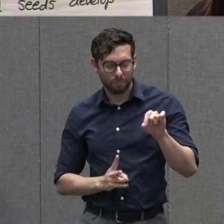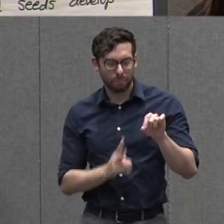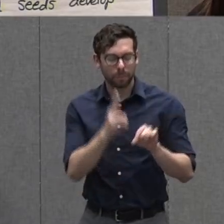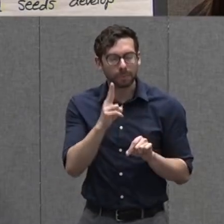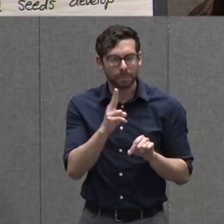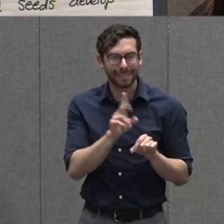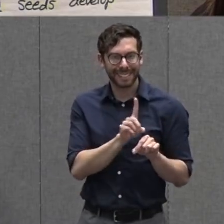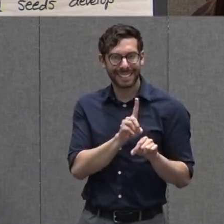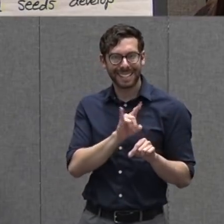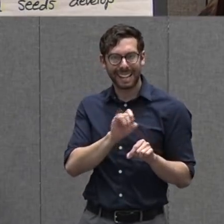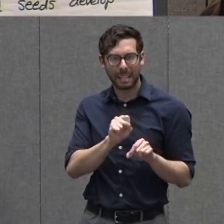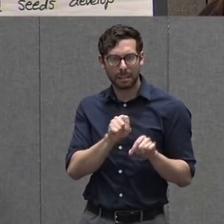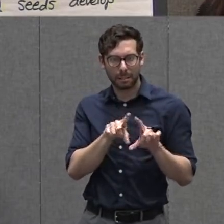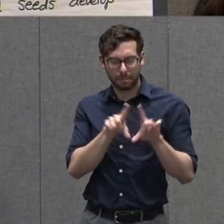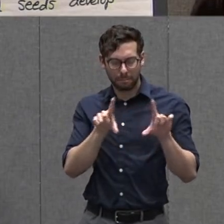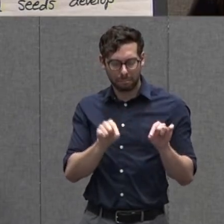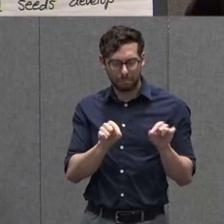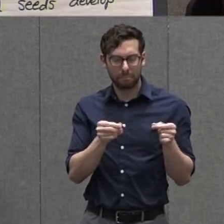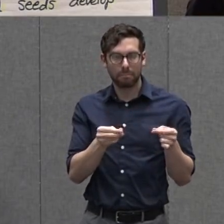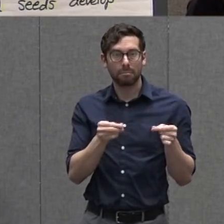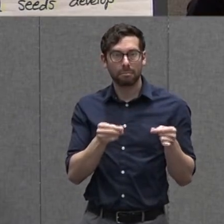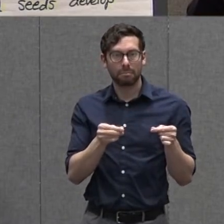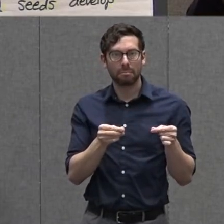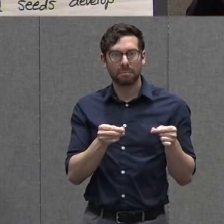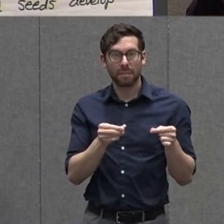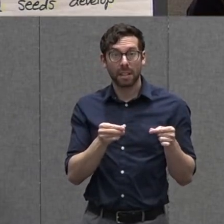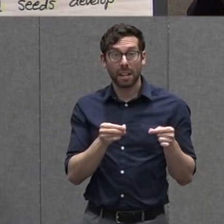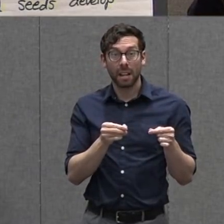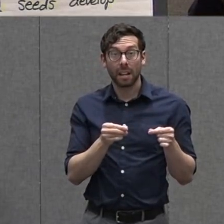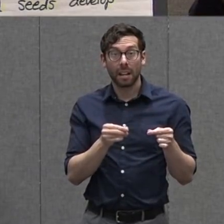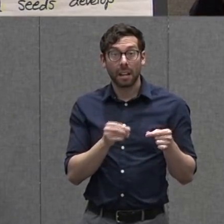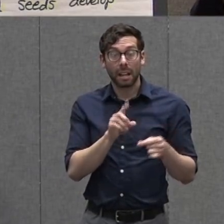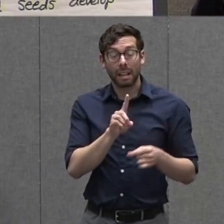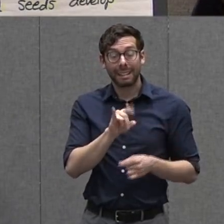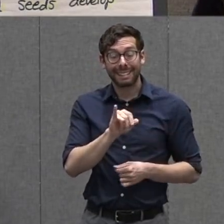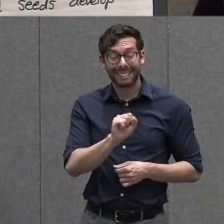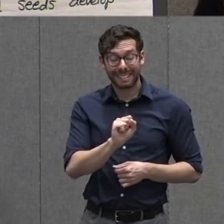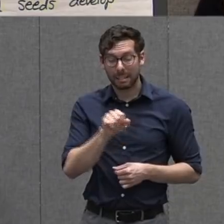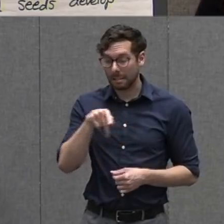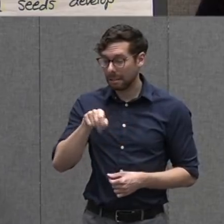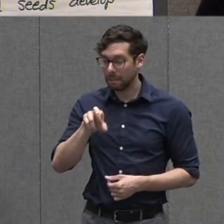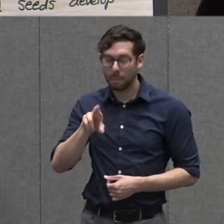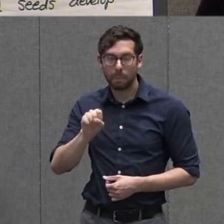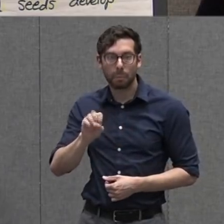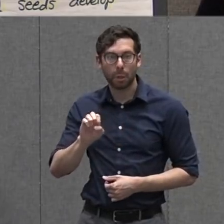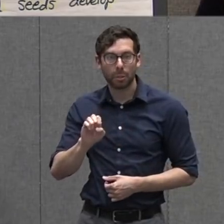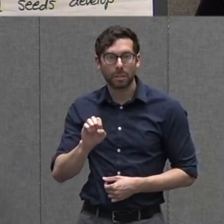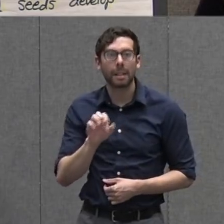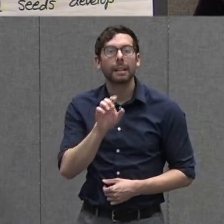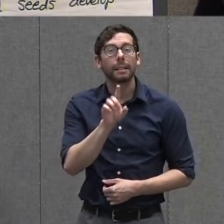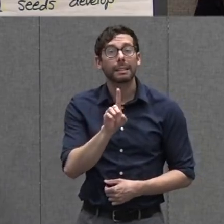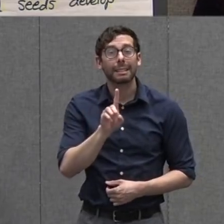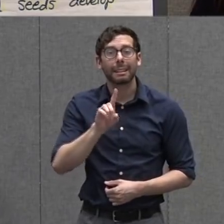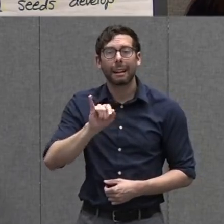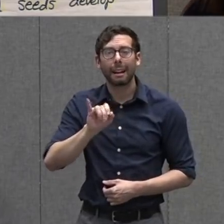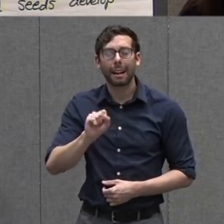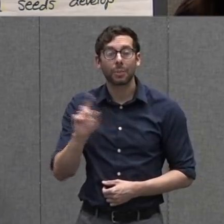And I'm gonna ask you in disperse do we see that at the beginning, the middle or the end? That's right, it's at the beginning.